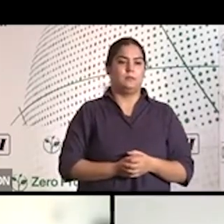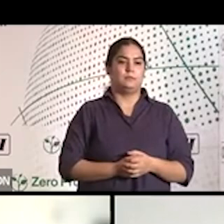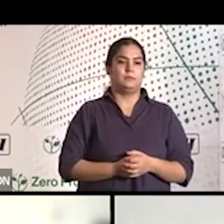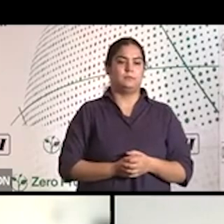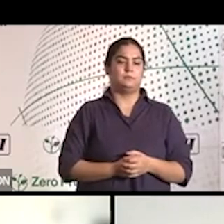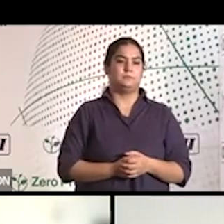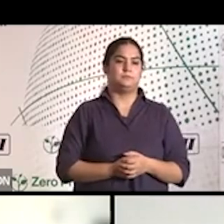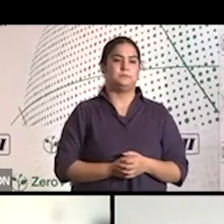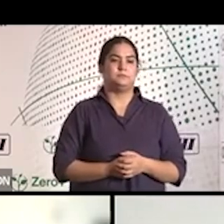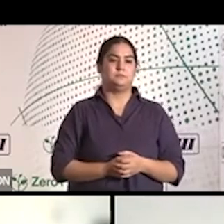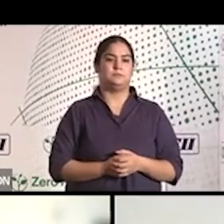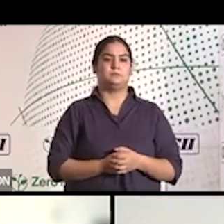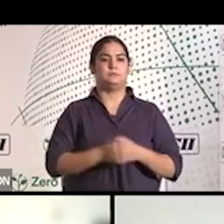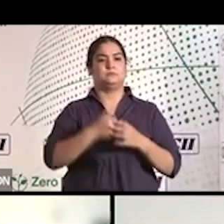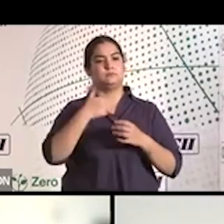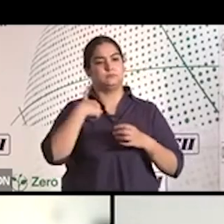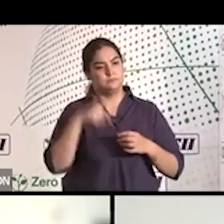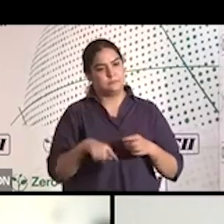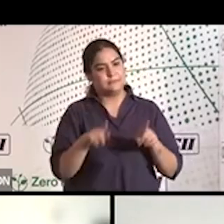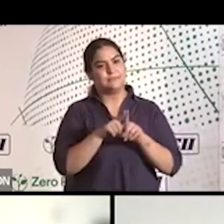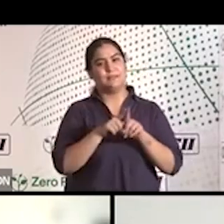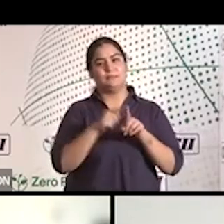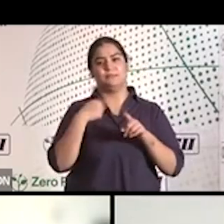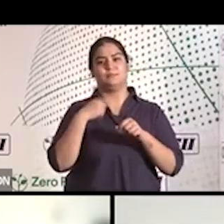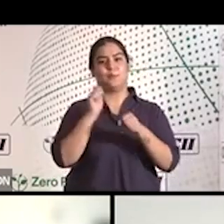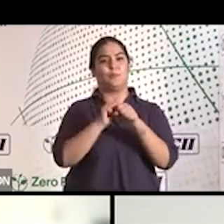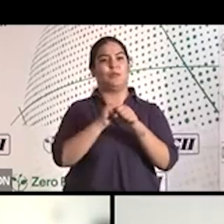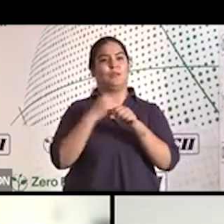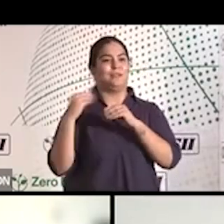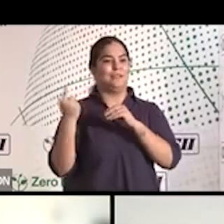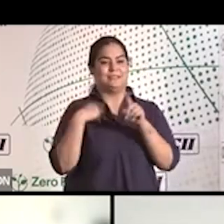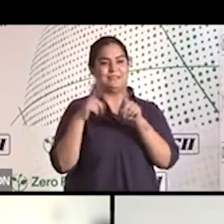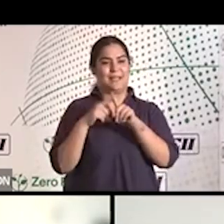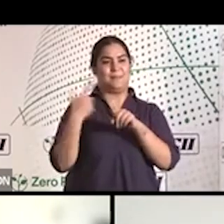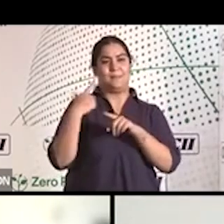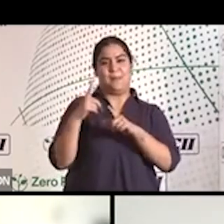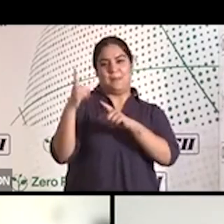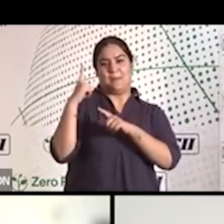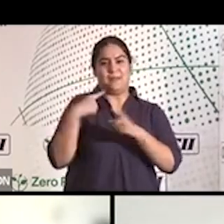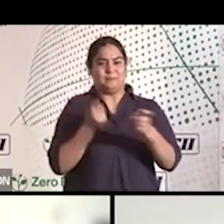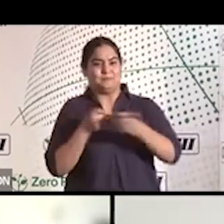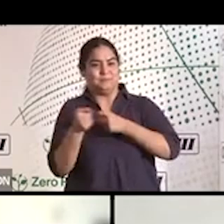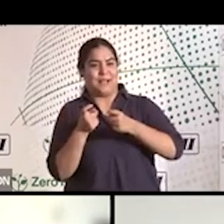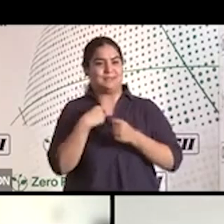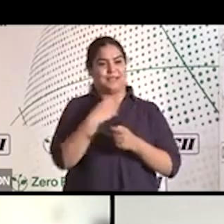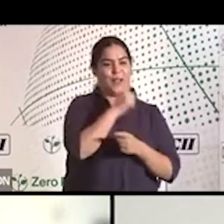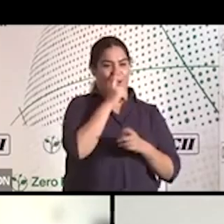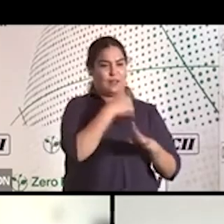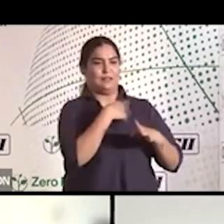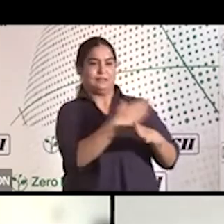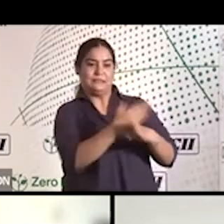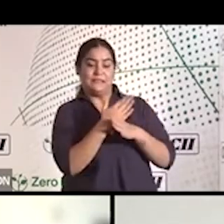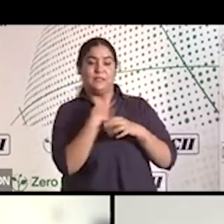your co moderator for the evening, coincidentally, and I also work for a company called Minda Corporation Ltd.